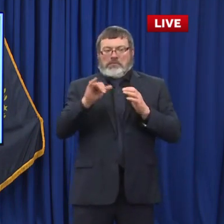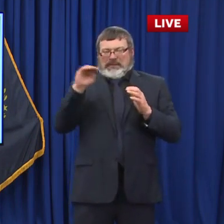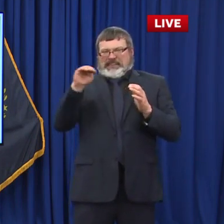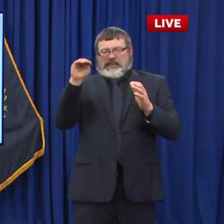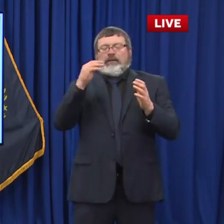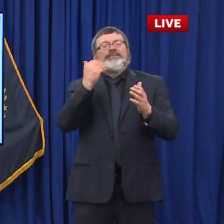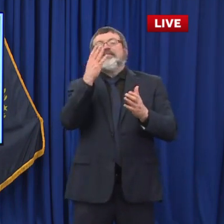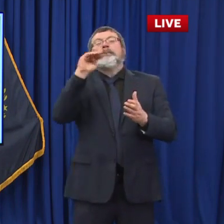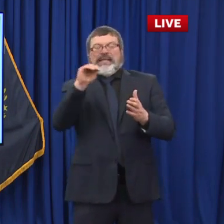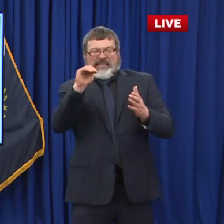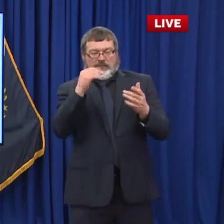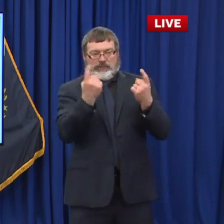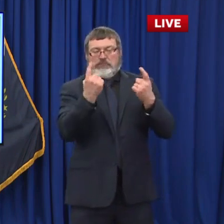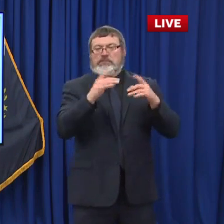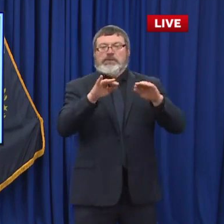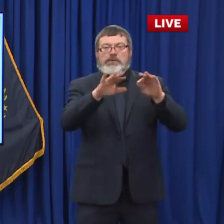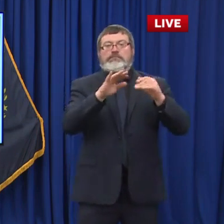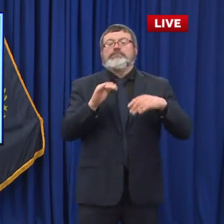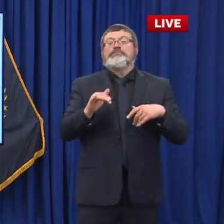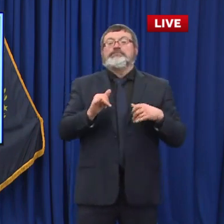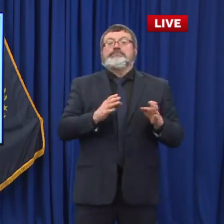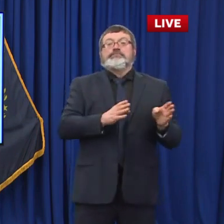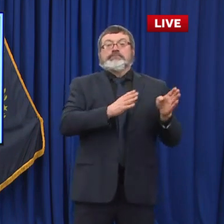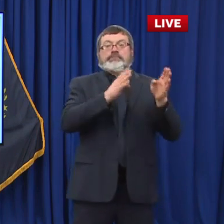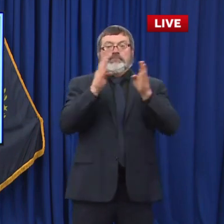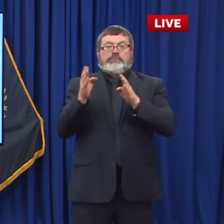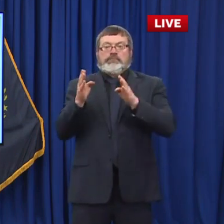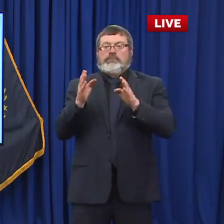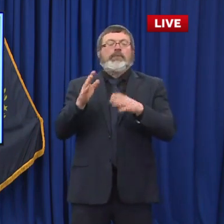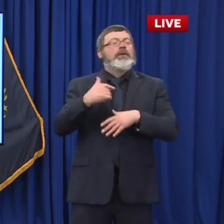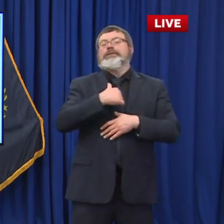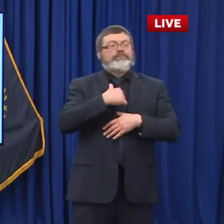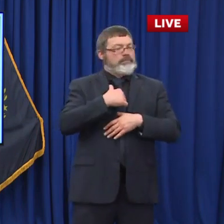THEY WERE TESTING AT SUCH A HIGH RATE, THAT IS GOOD STUFF.